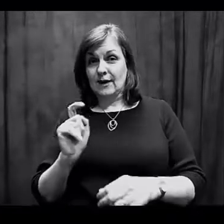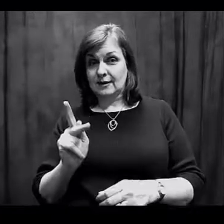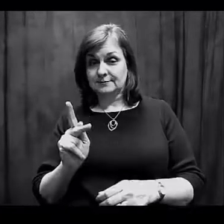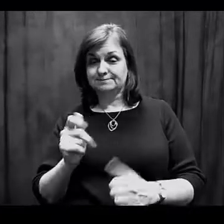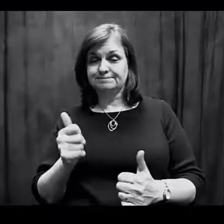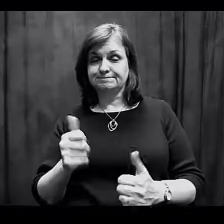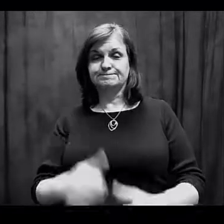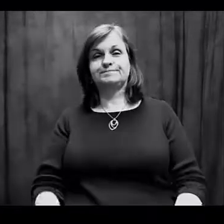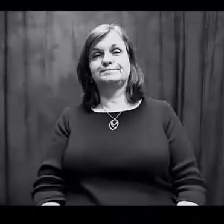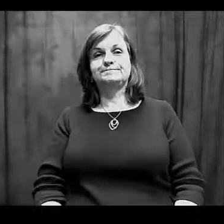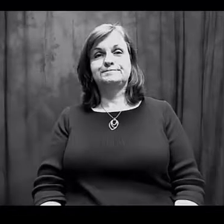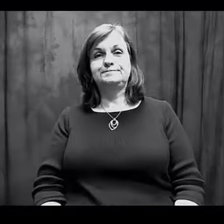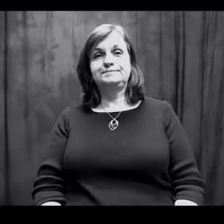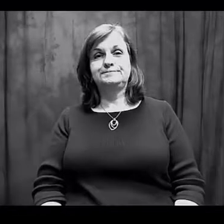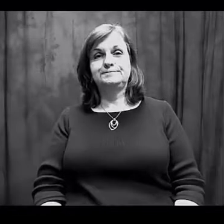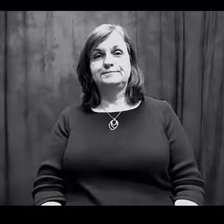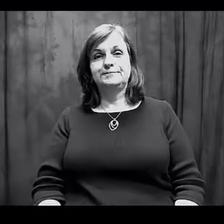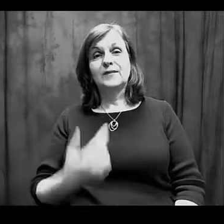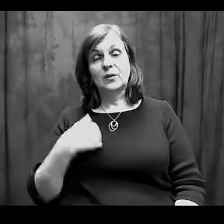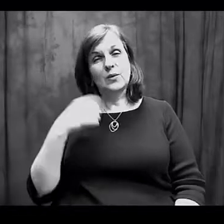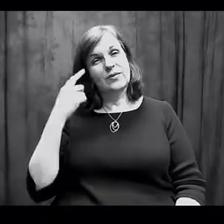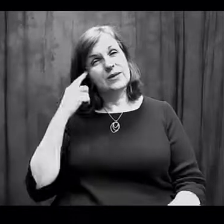ok - fine - great